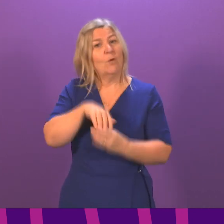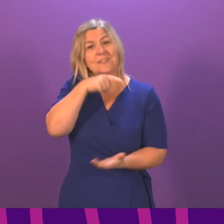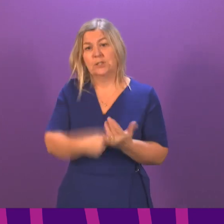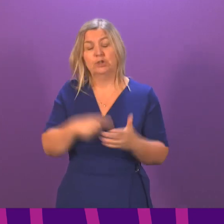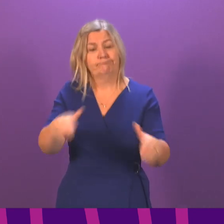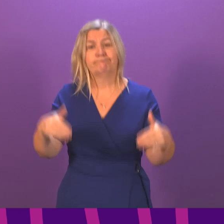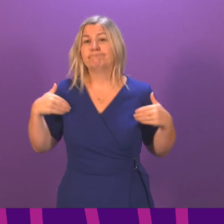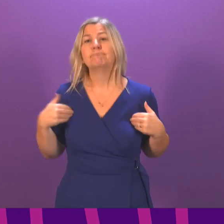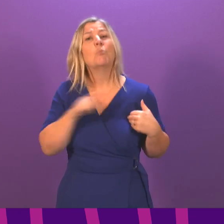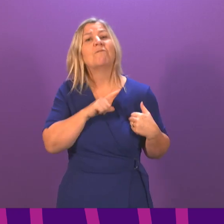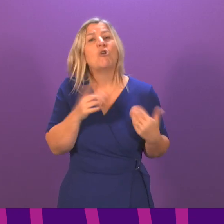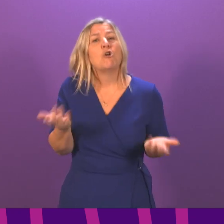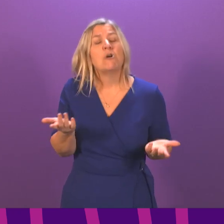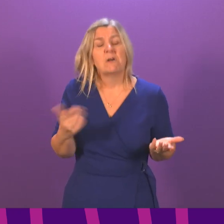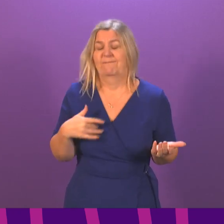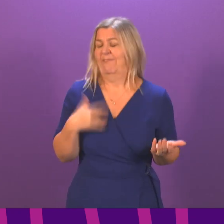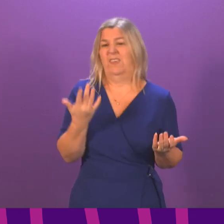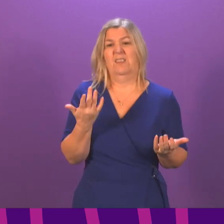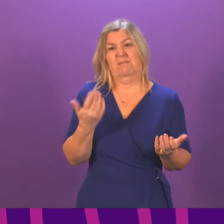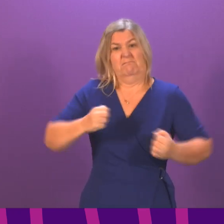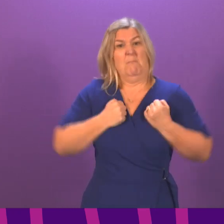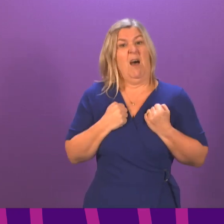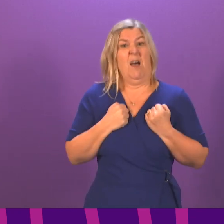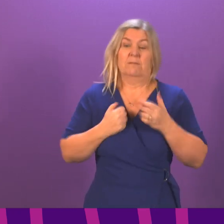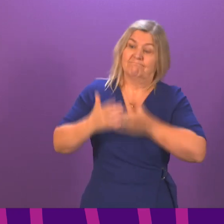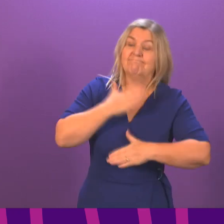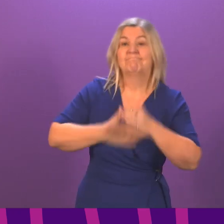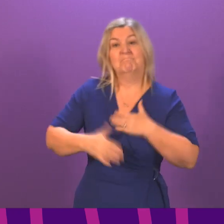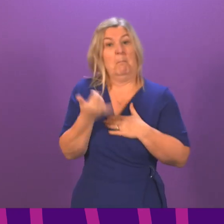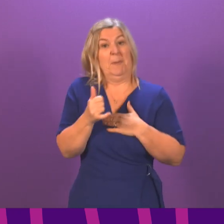for the good reason that it is partly my conduct that the inquiry is considering.